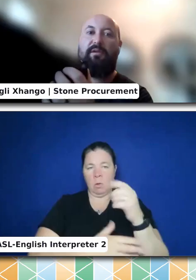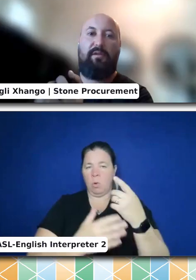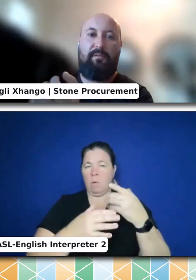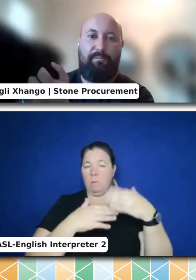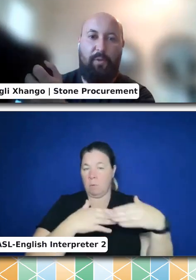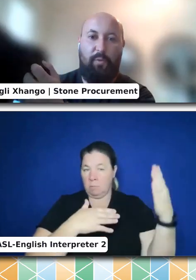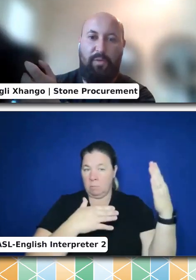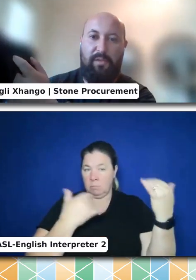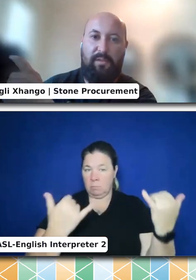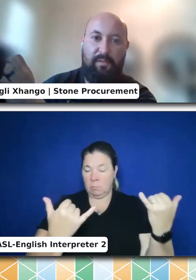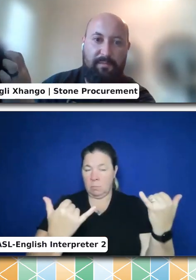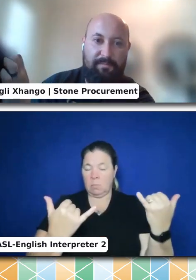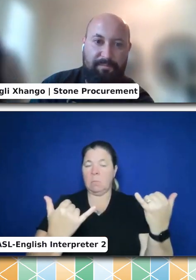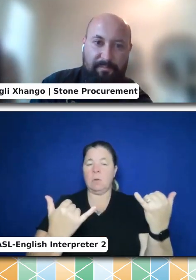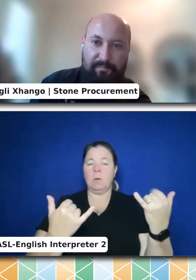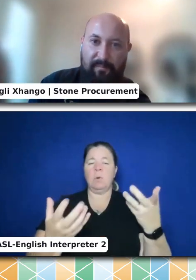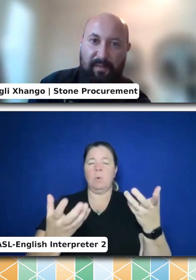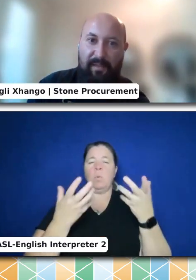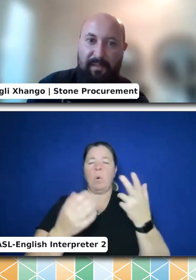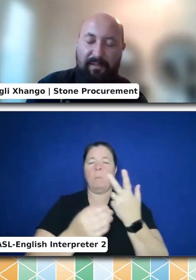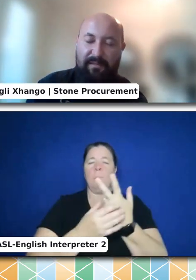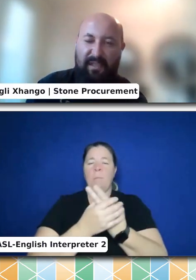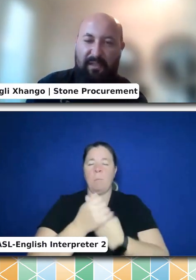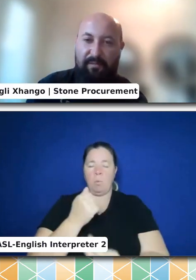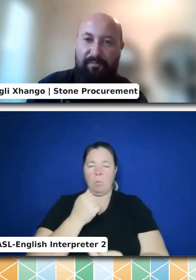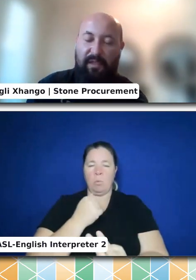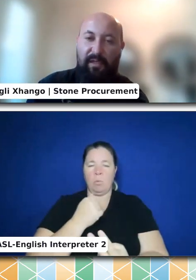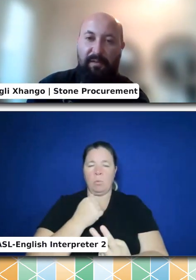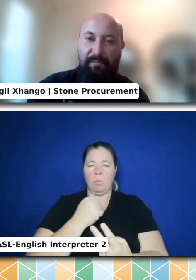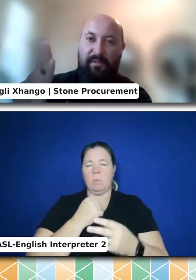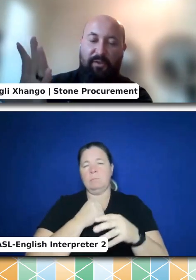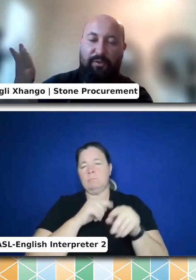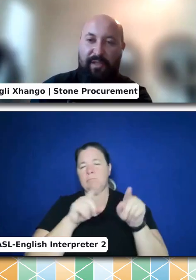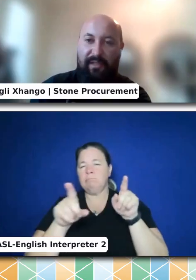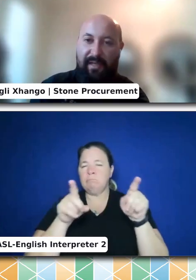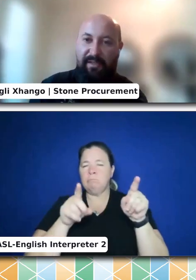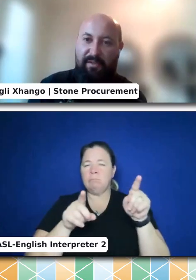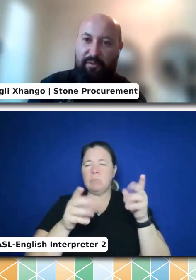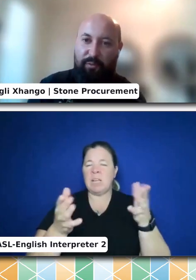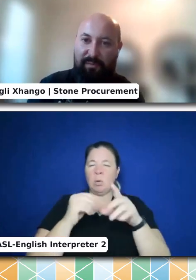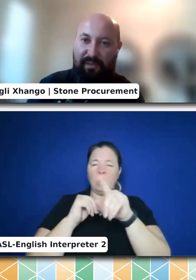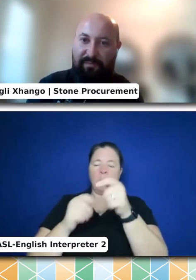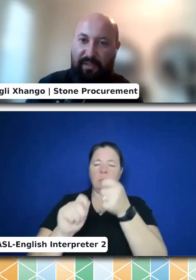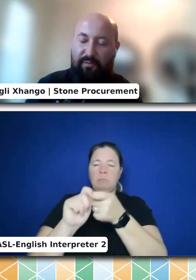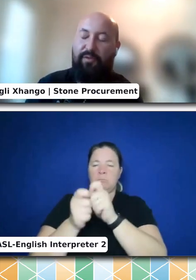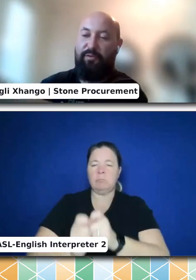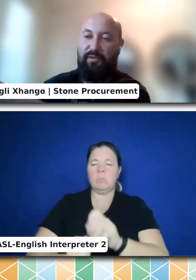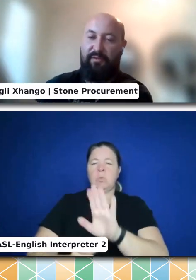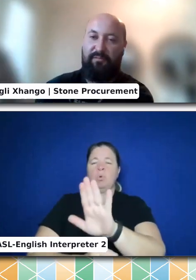Both? Kind of, um, here you can edit your specific… or your…